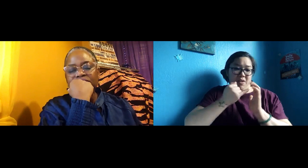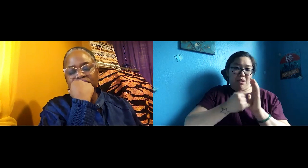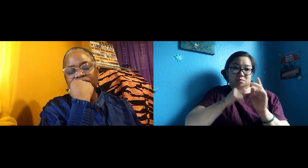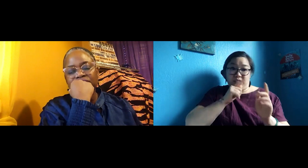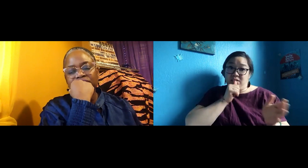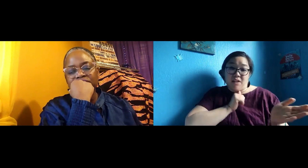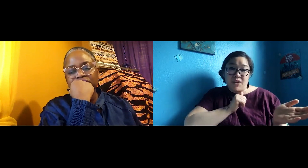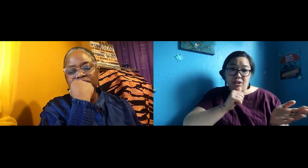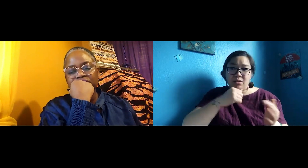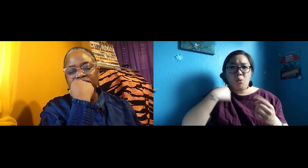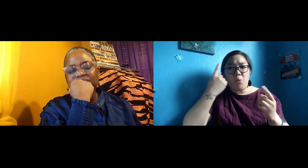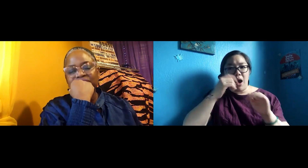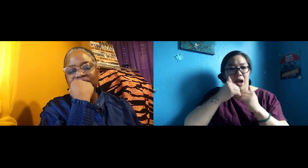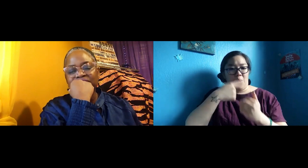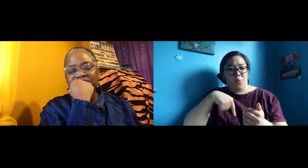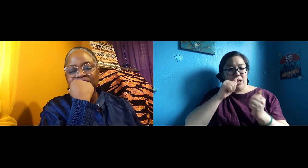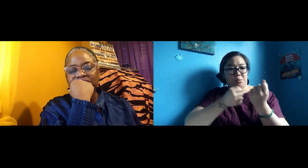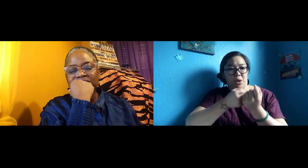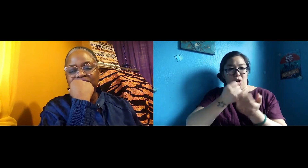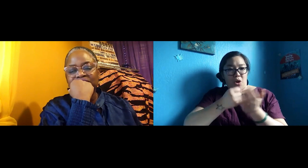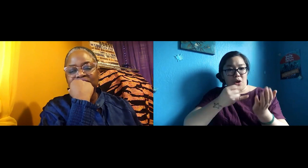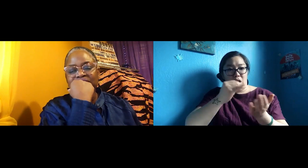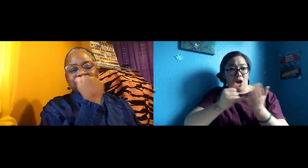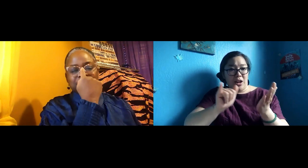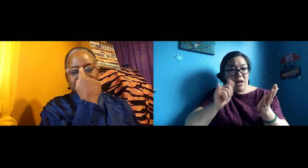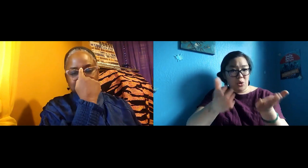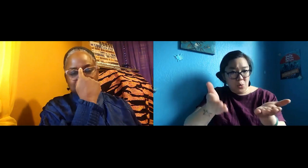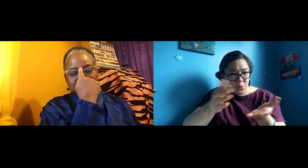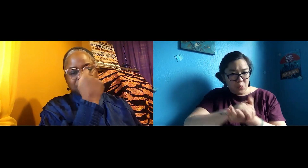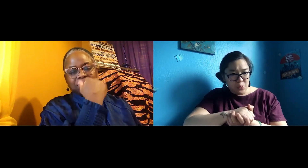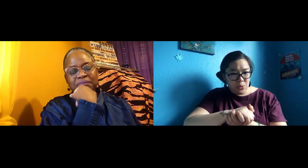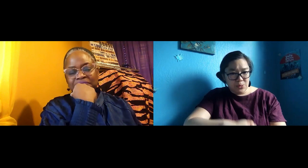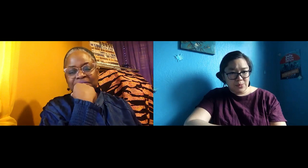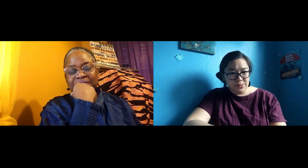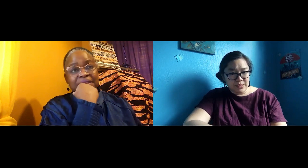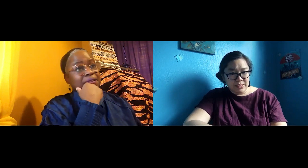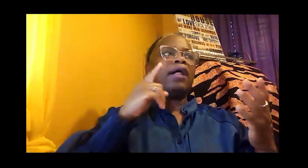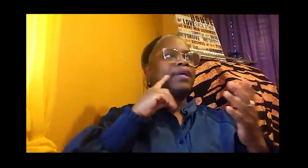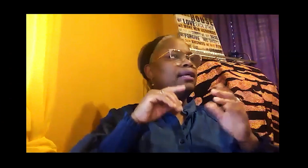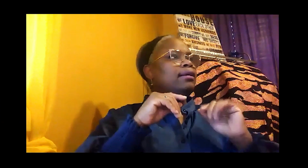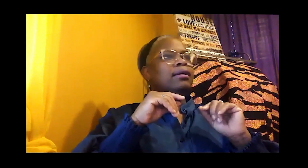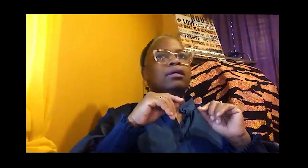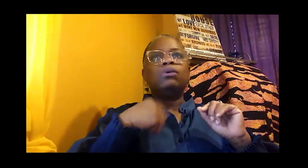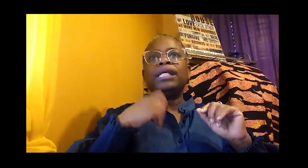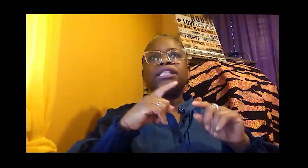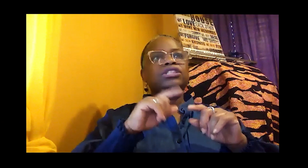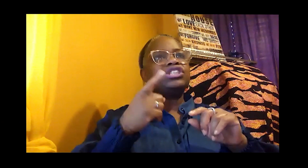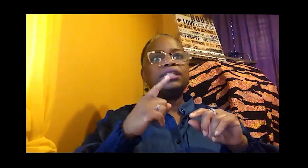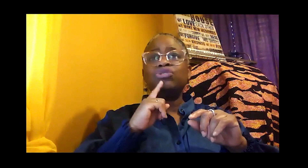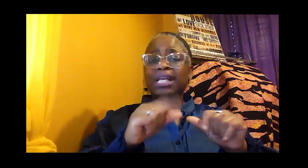the performing arts is suffering. How can we support the arts and artists like you? We need to continue to support each other